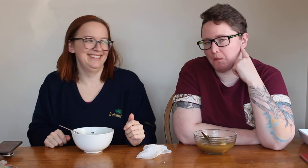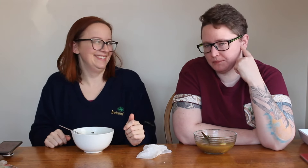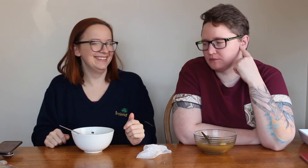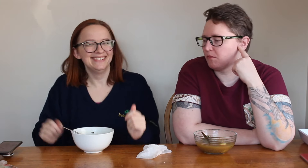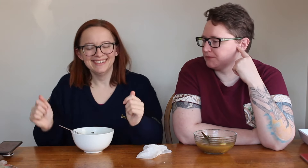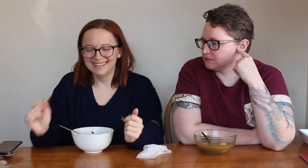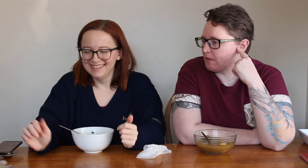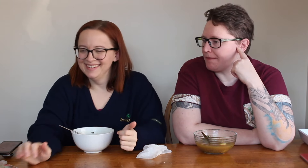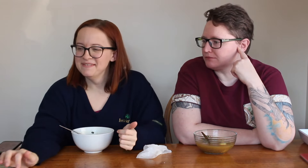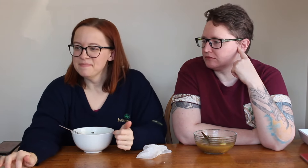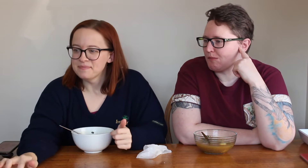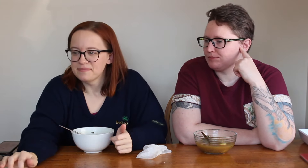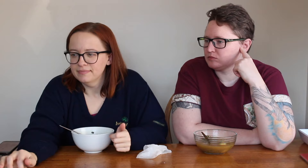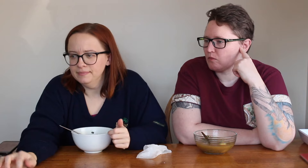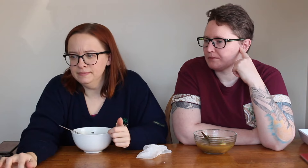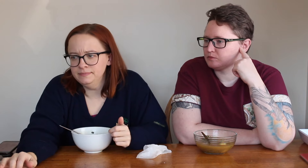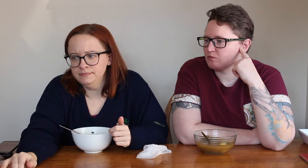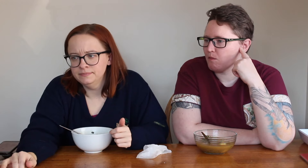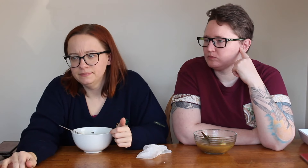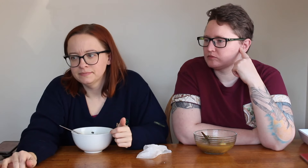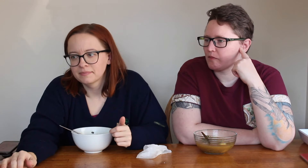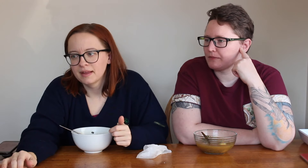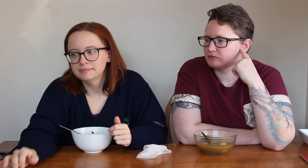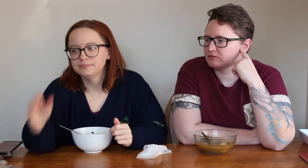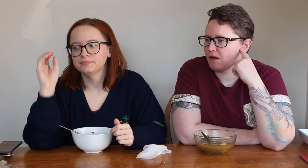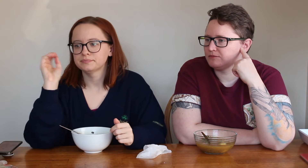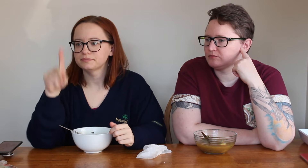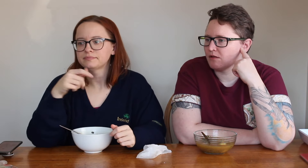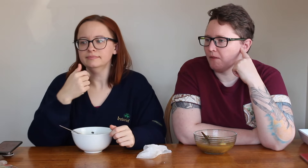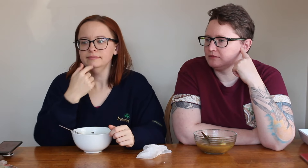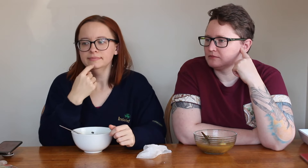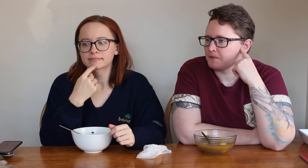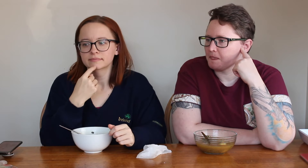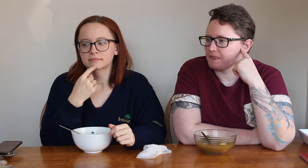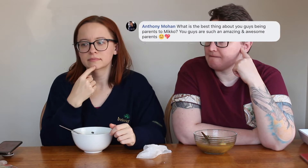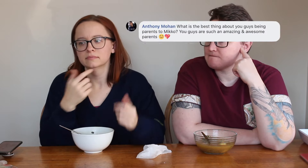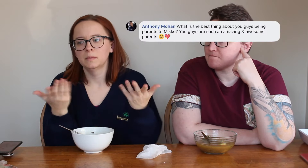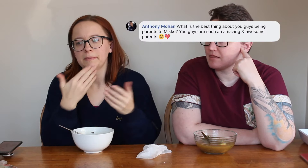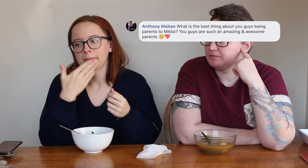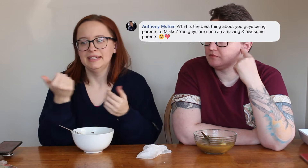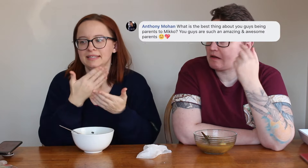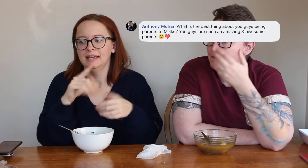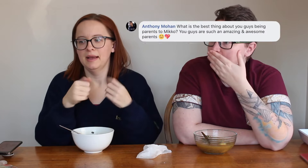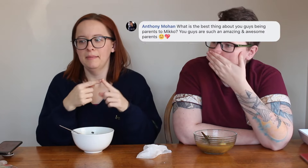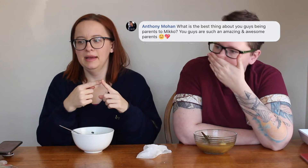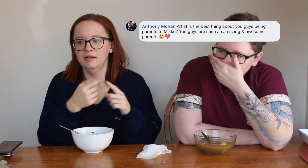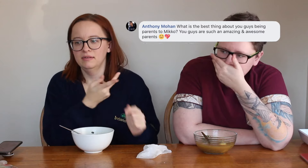Few other homeschooling families in the area. So maybe you know we could do something about that But for right now he's too young. So I don't know, we will see